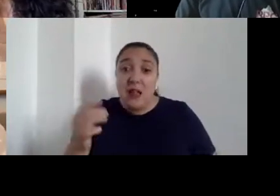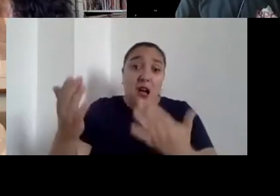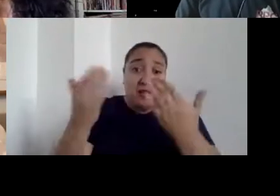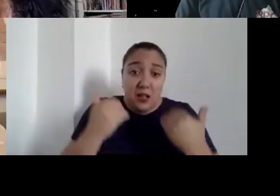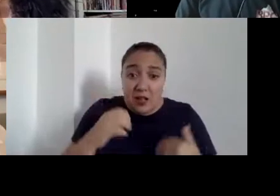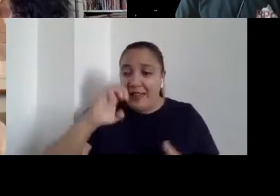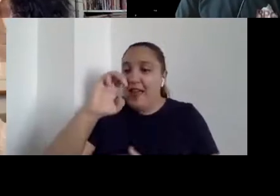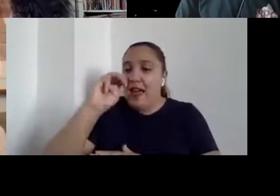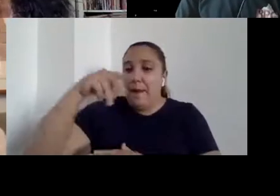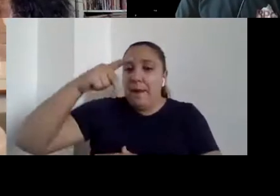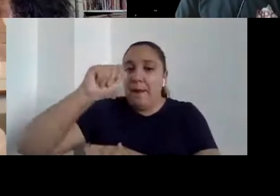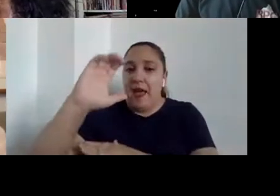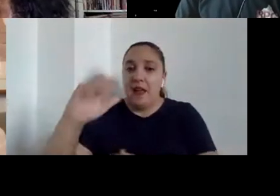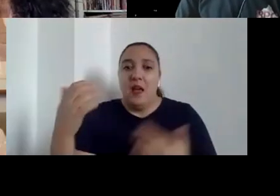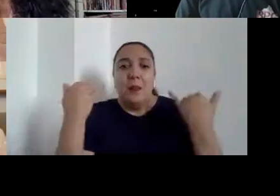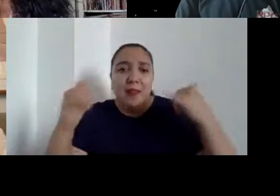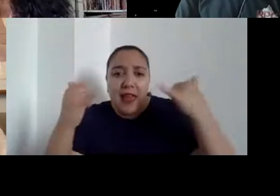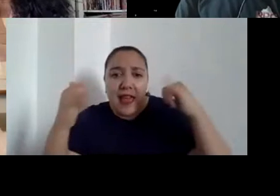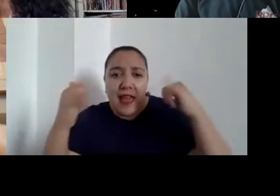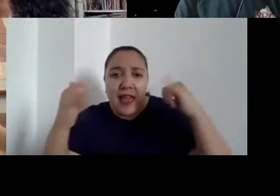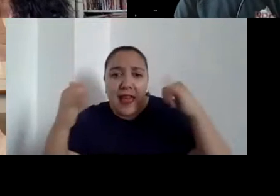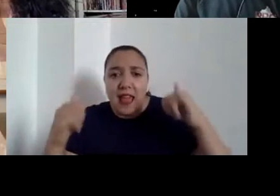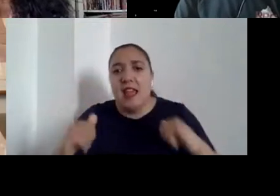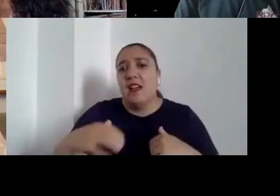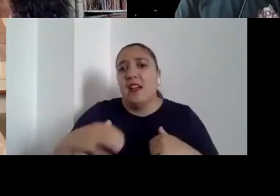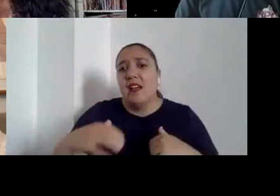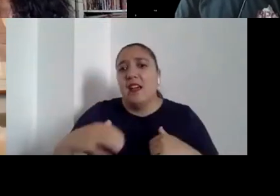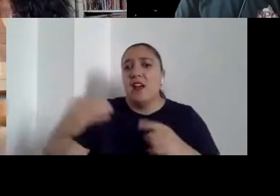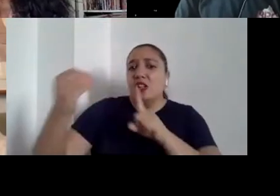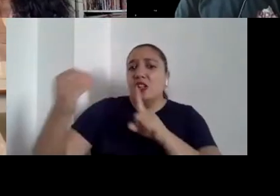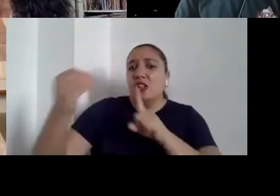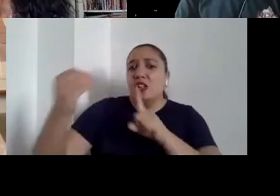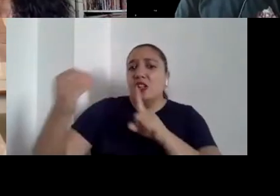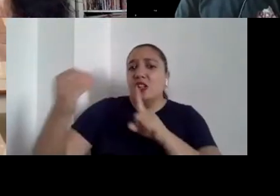what doesn't work and get rid of it. Don't feel pressure to put all of your media in